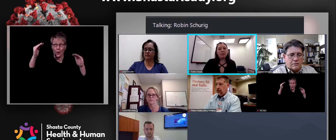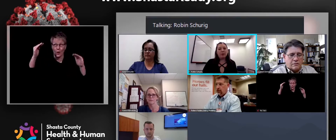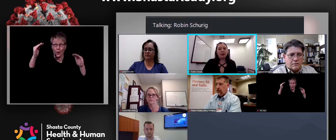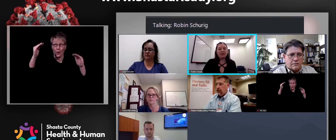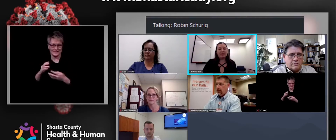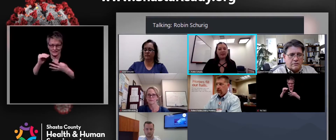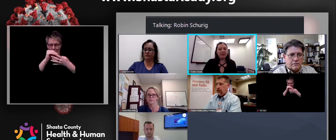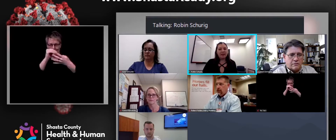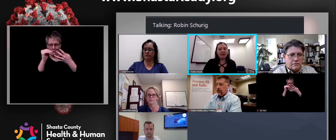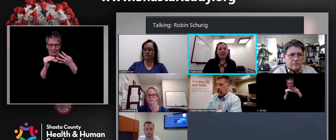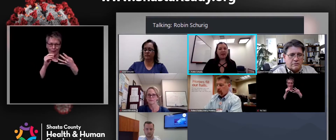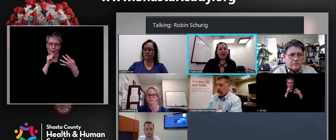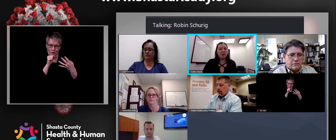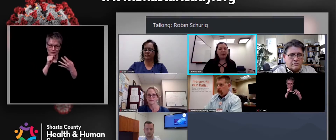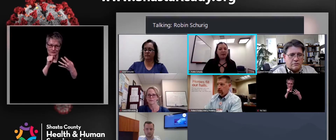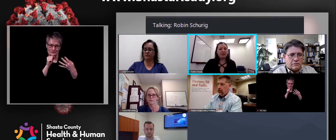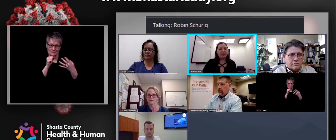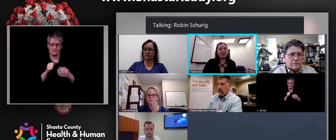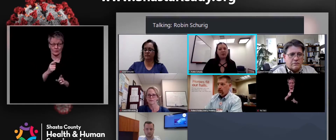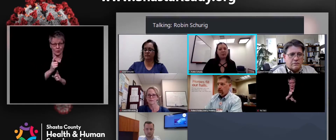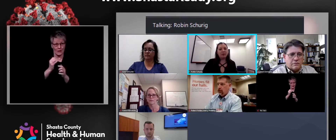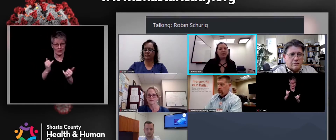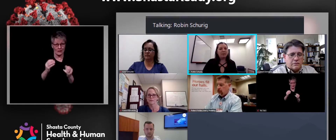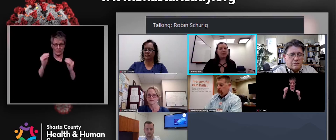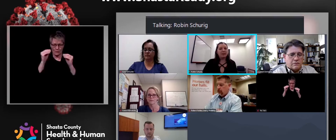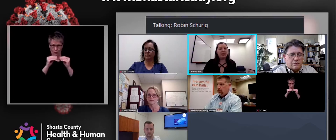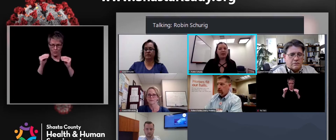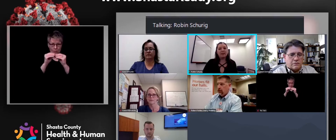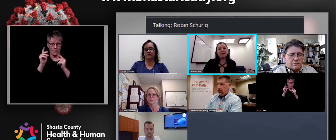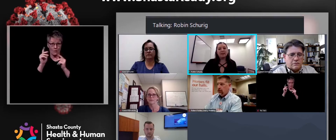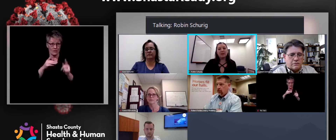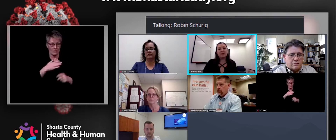more people are getting vaccinated and now because vaccine will be available to anyone